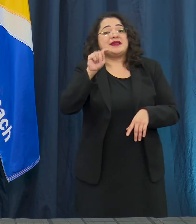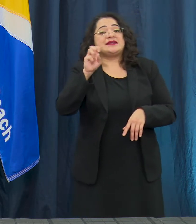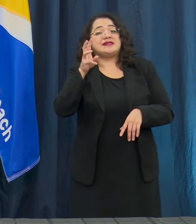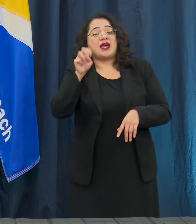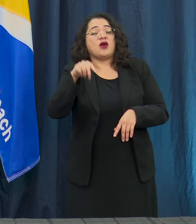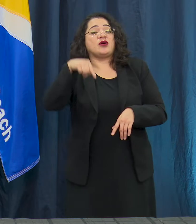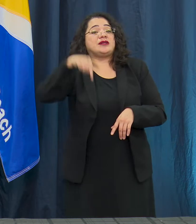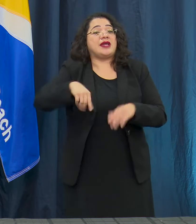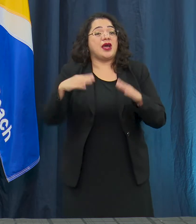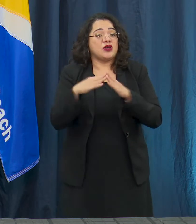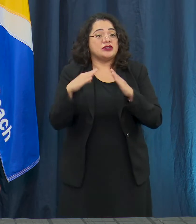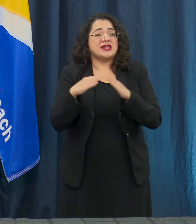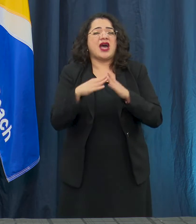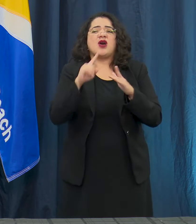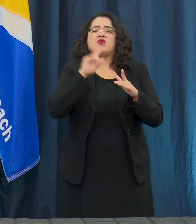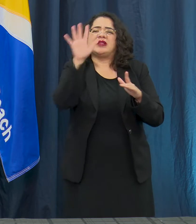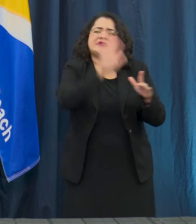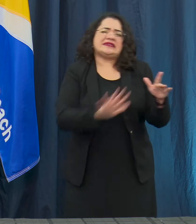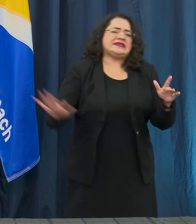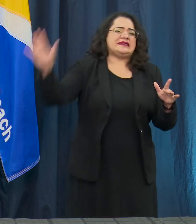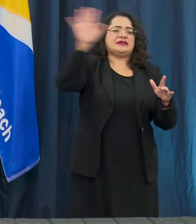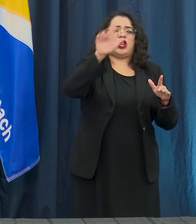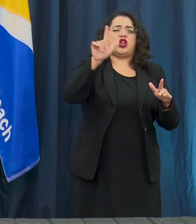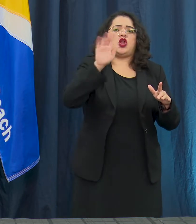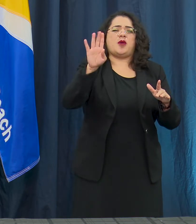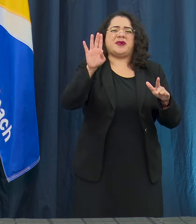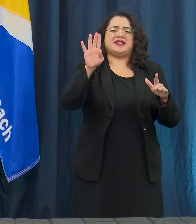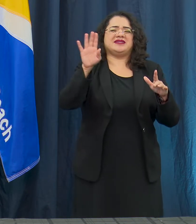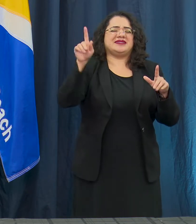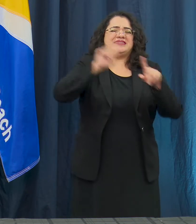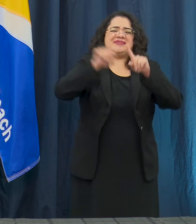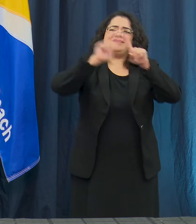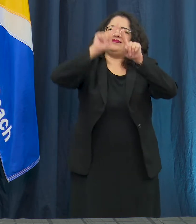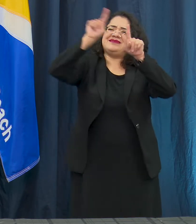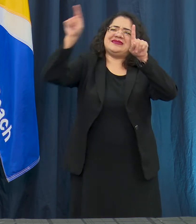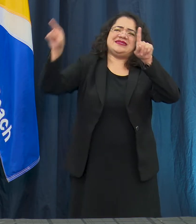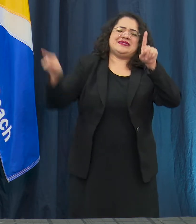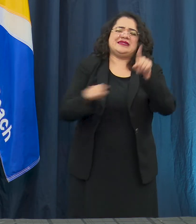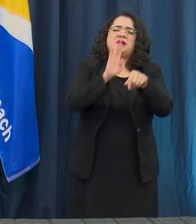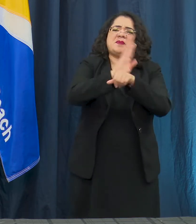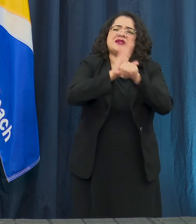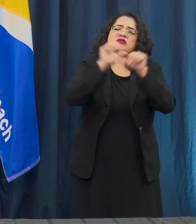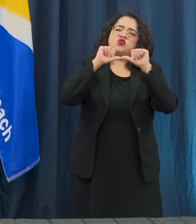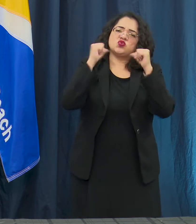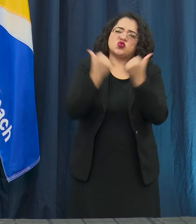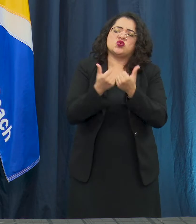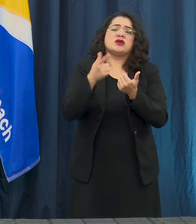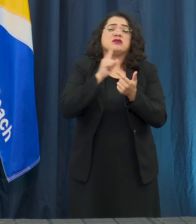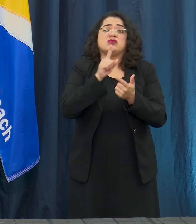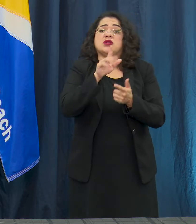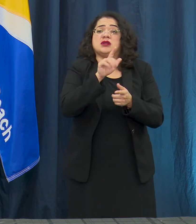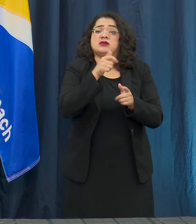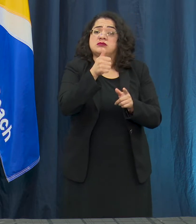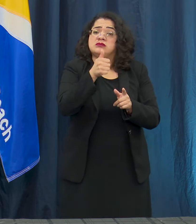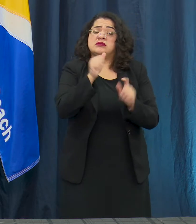working with the city to get information out to the businesses as well and I would encourage you they are a resource for you also to to get information and